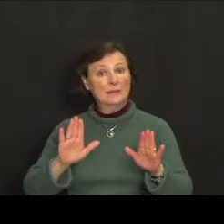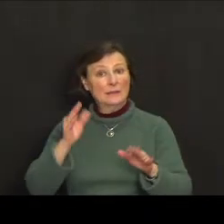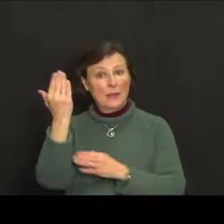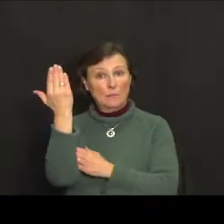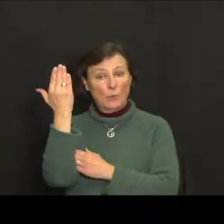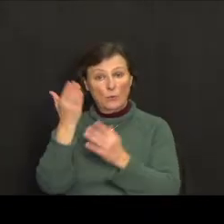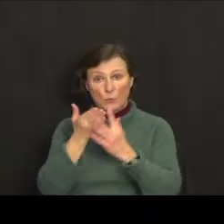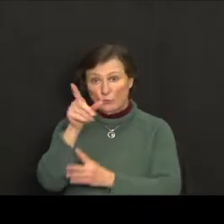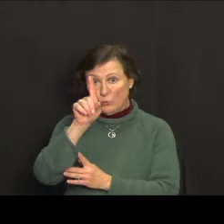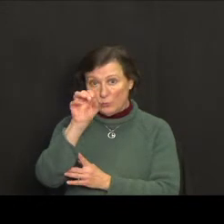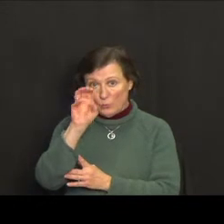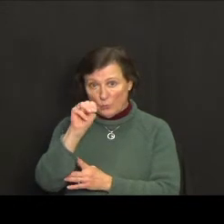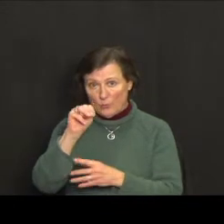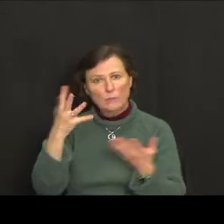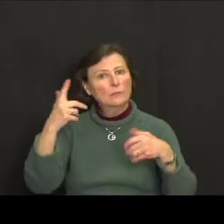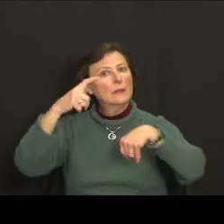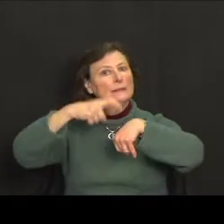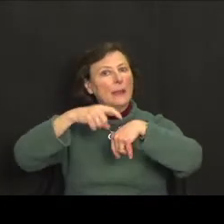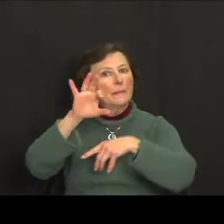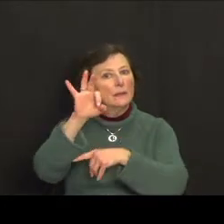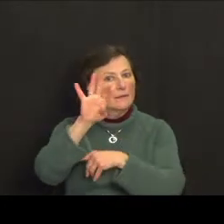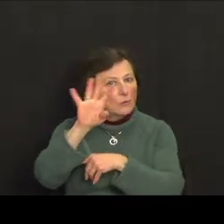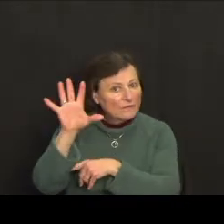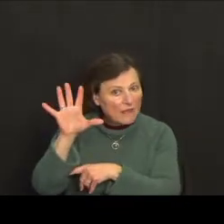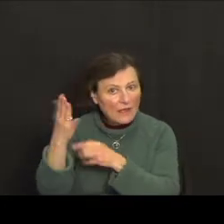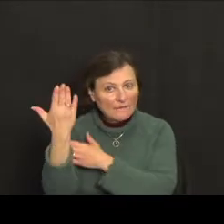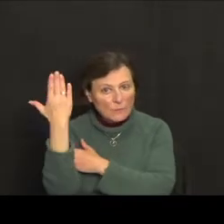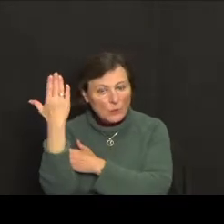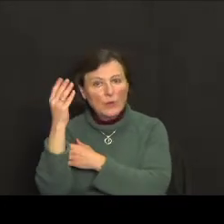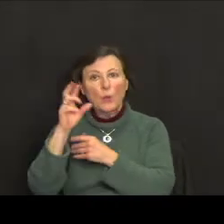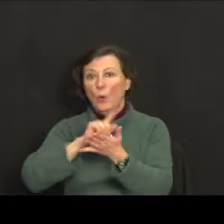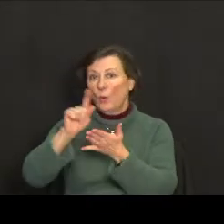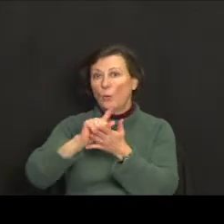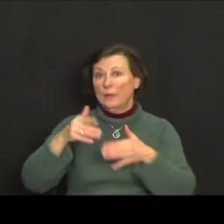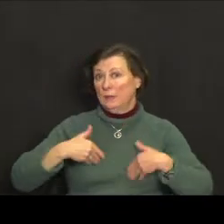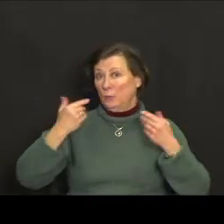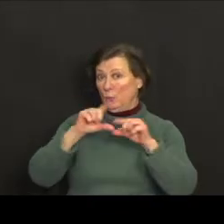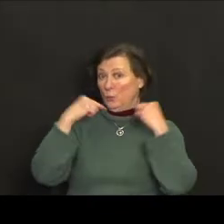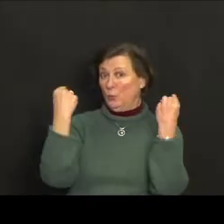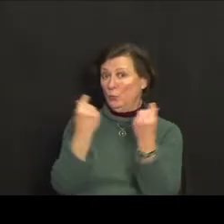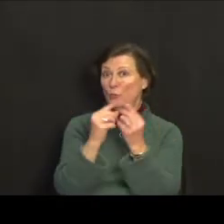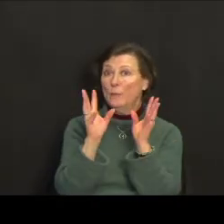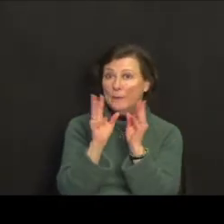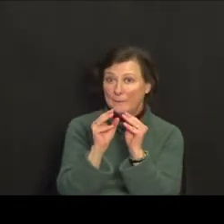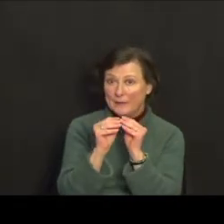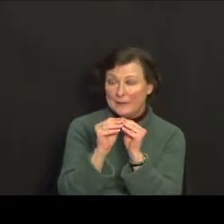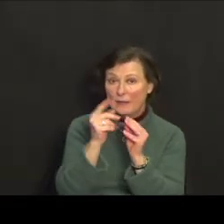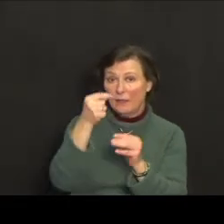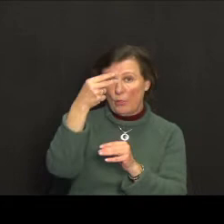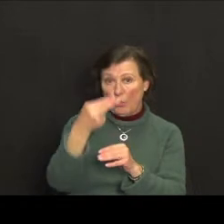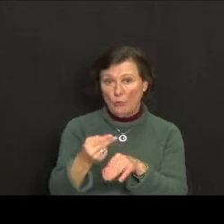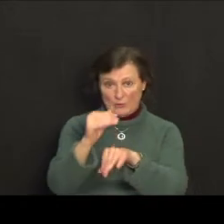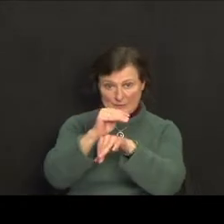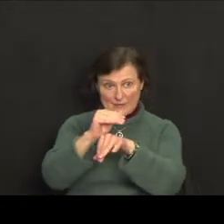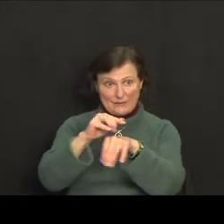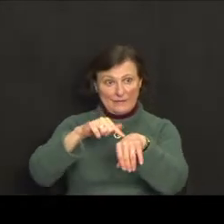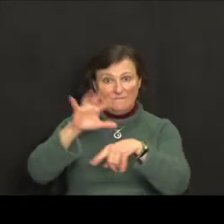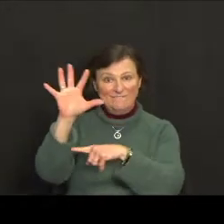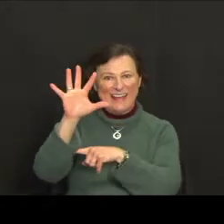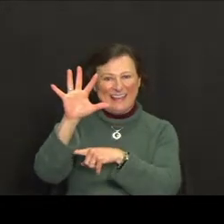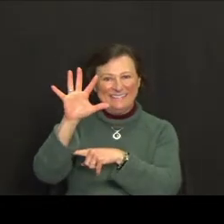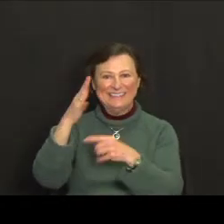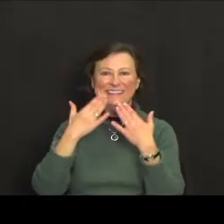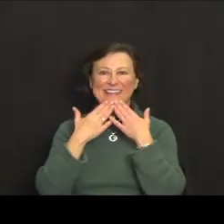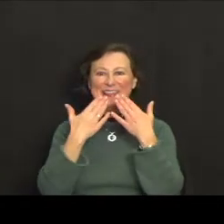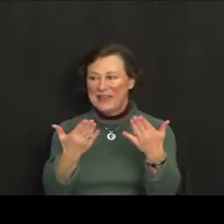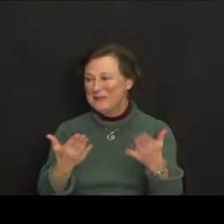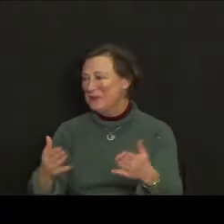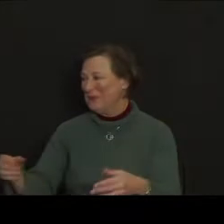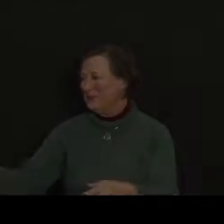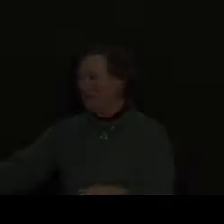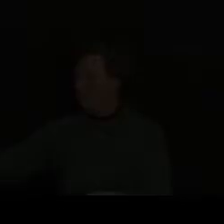at 9:45 a.m or for the weekly youth group meeting time on Thursday evenings at 5 p.m. Thank you.